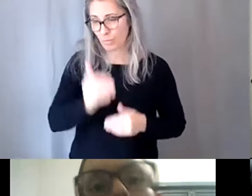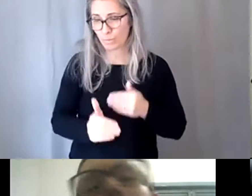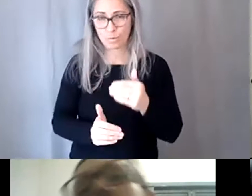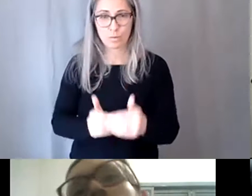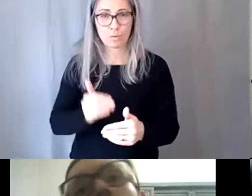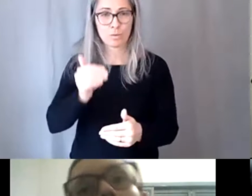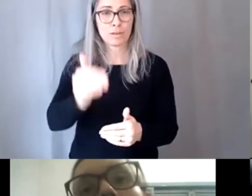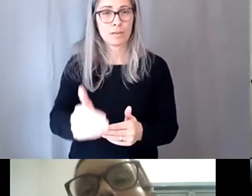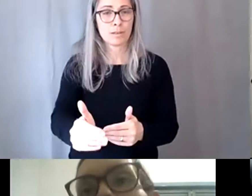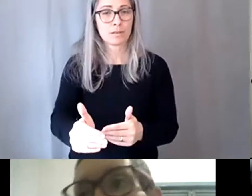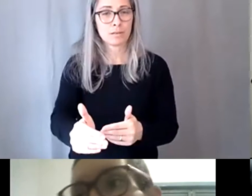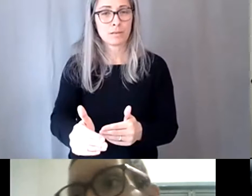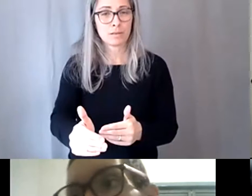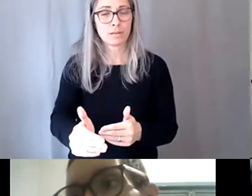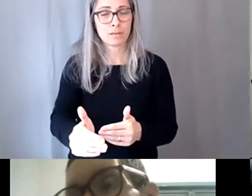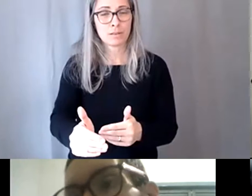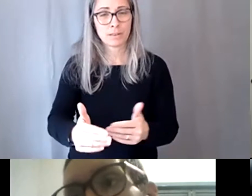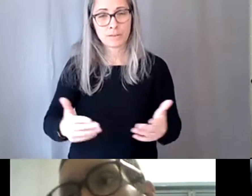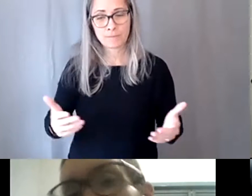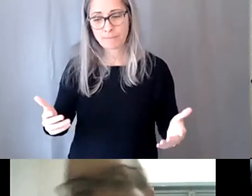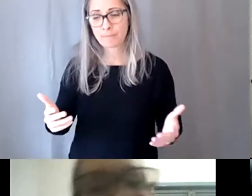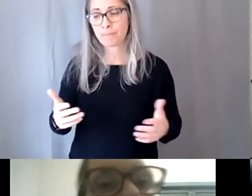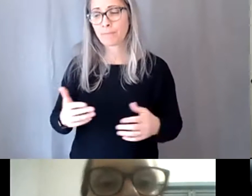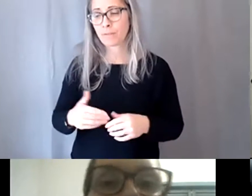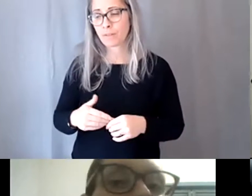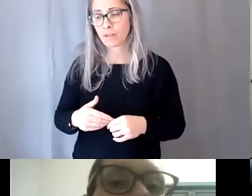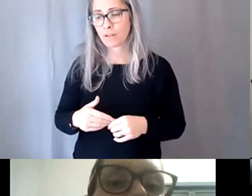of austerity of public services